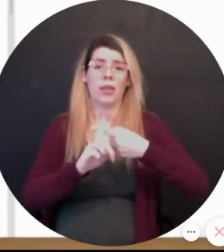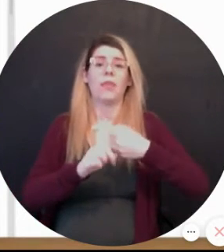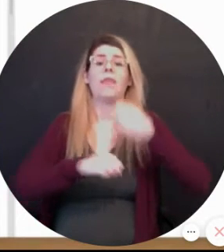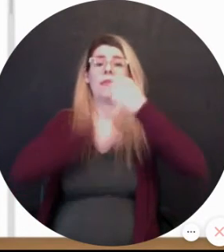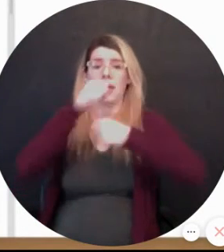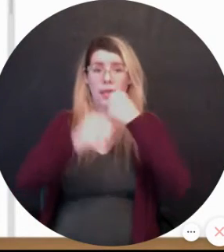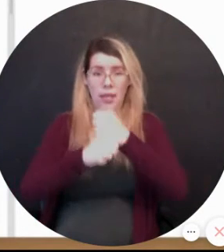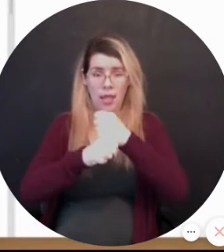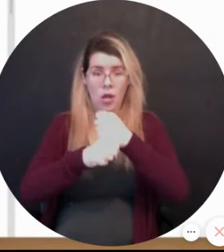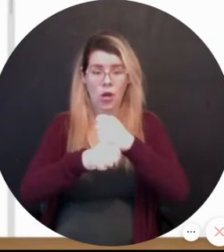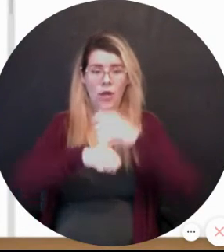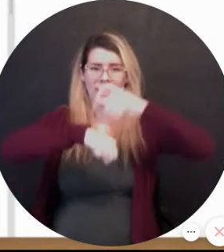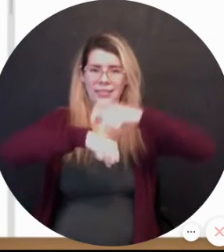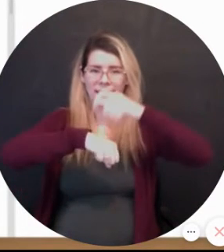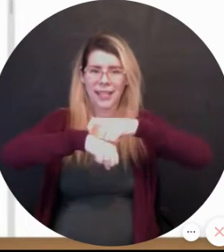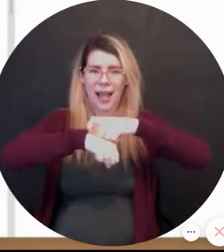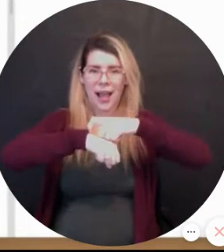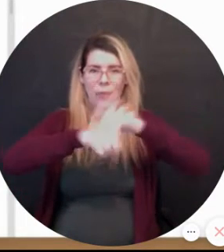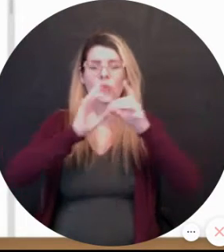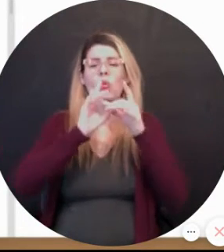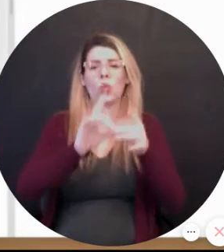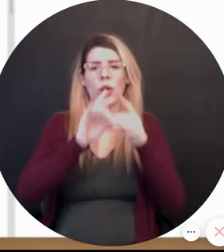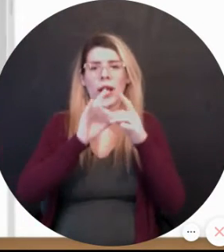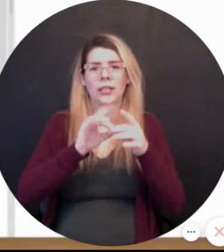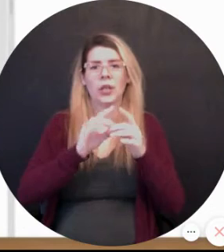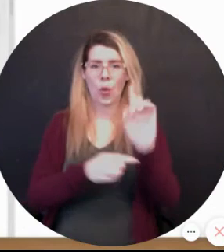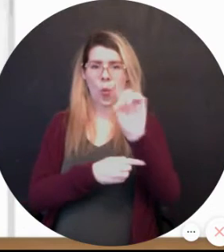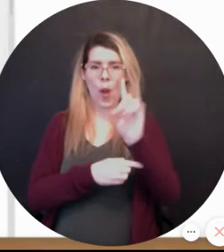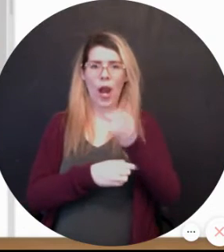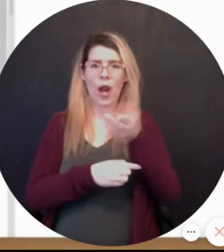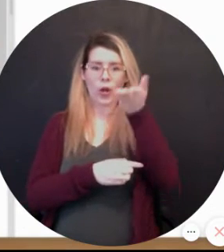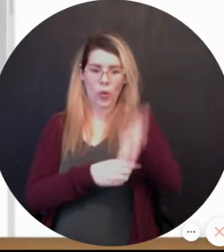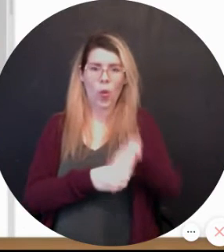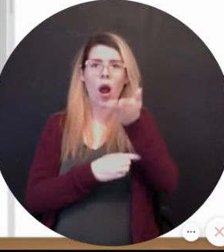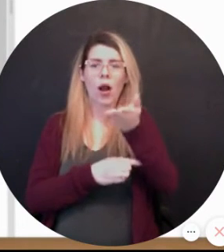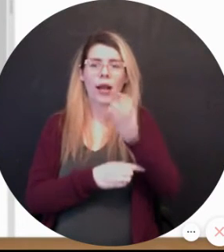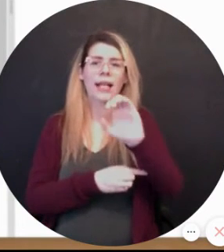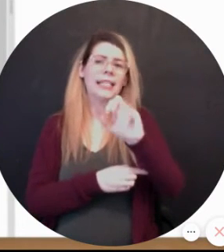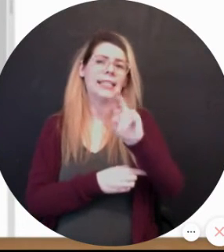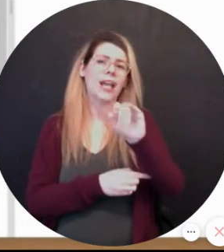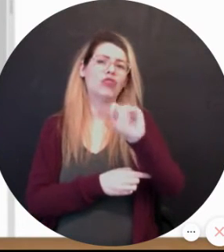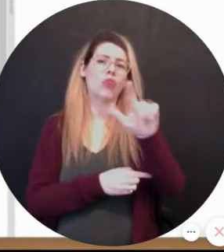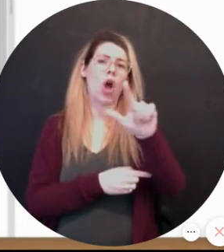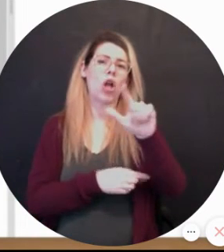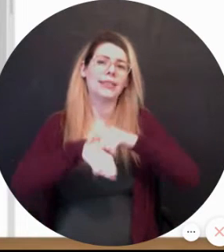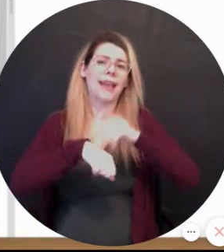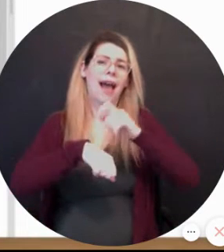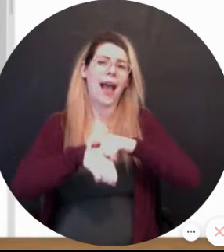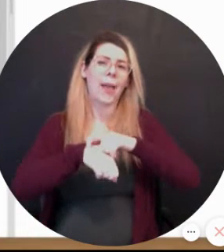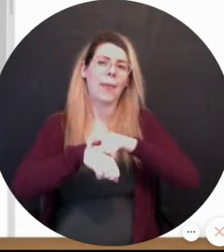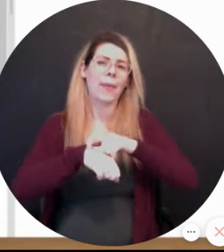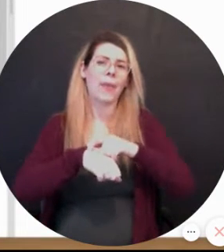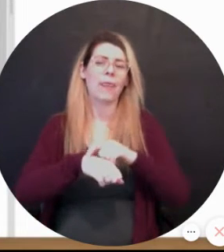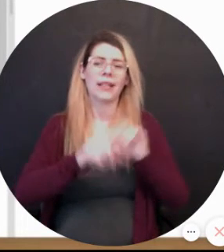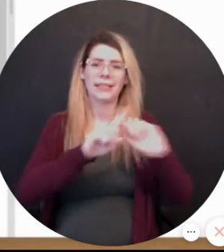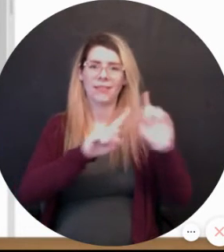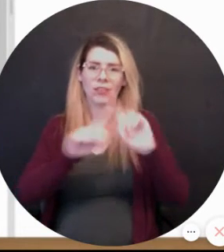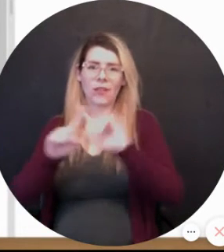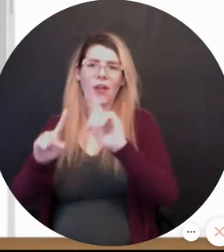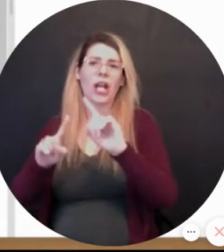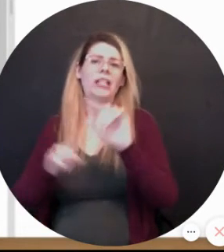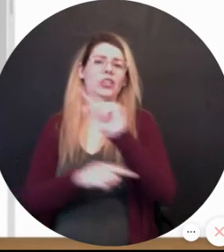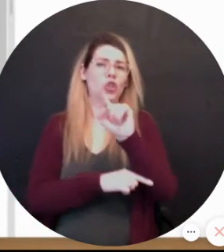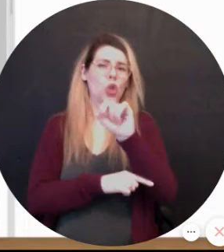it's a bit off with our time zone as well. So I'm gonna comment that piece out. And I'm